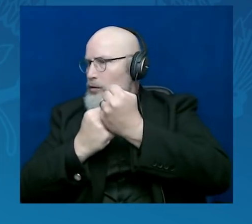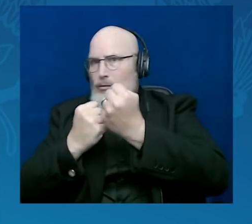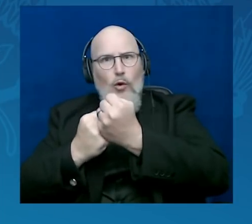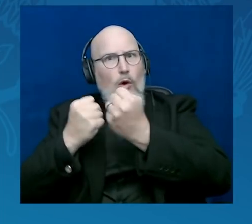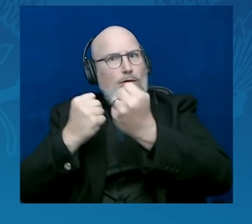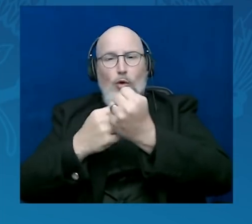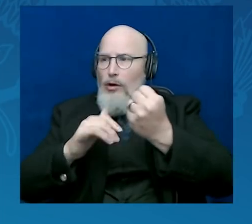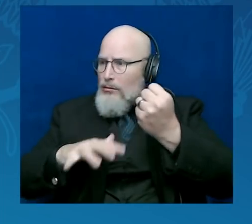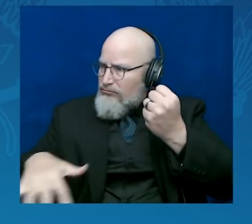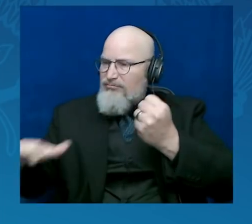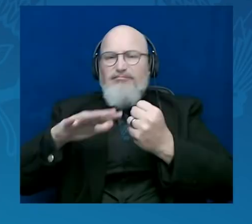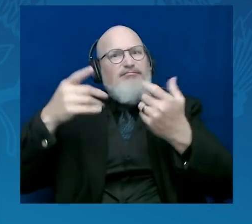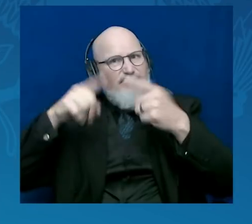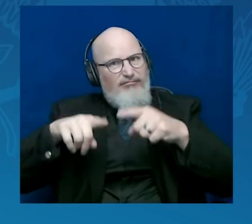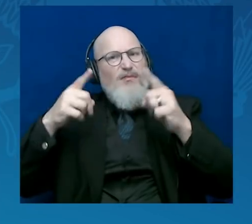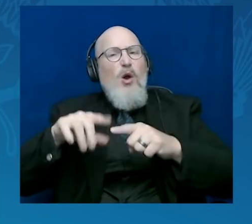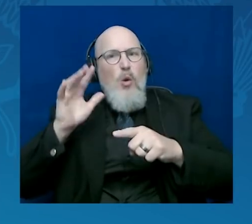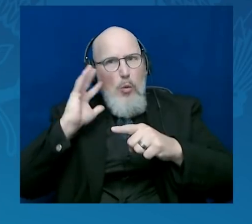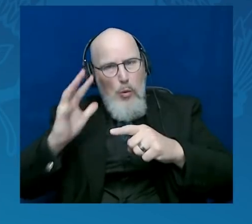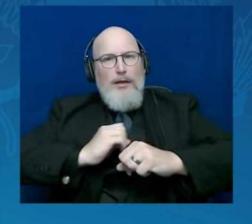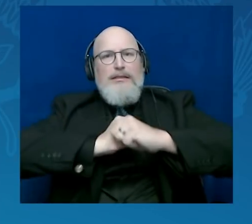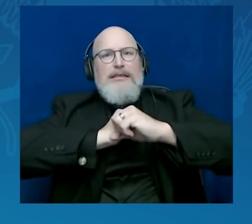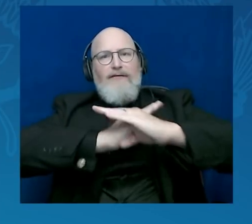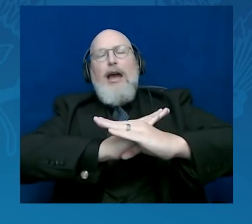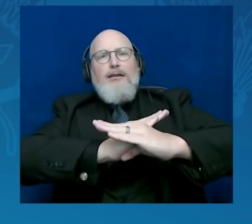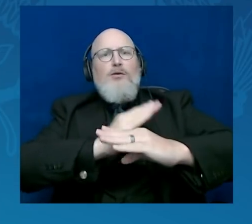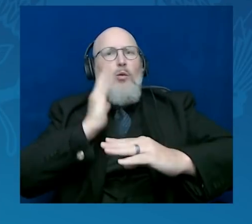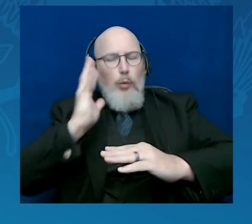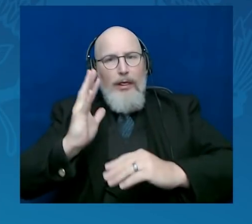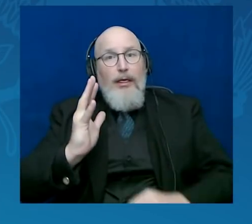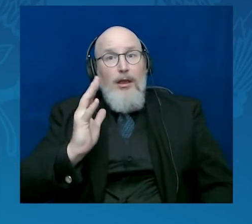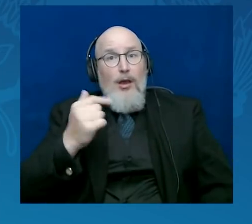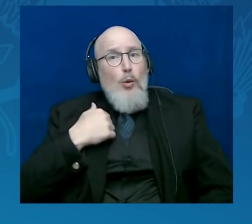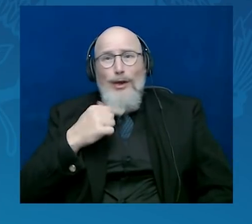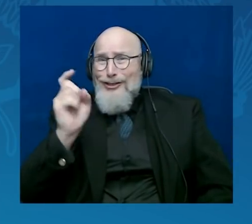And we should not lose sight of how rare it is in history